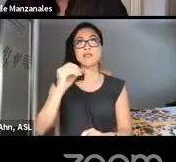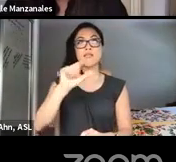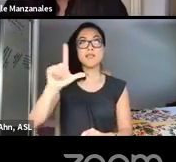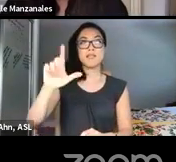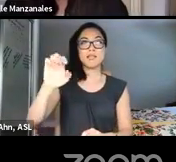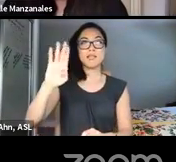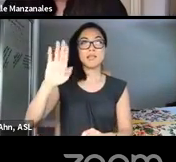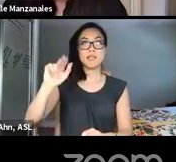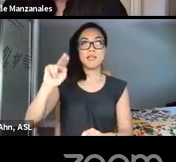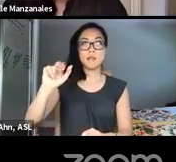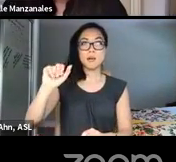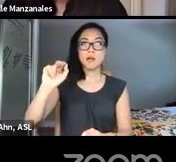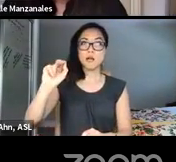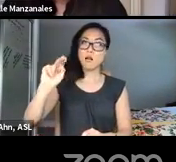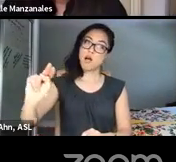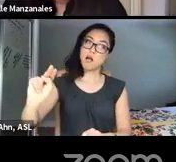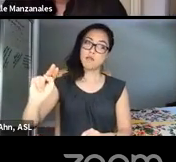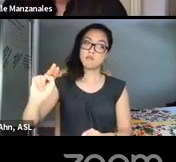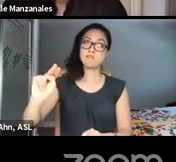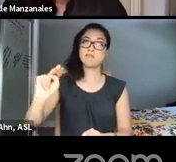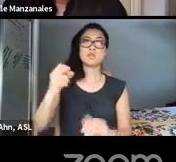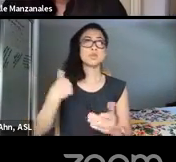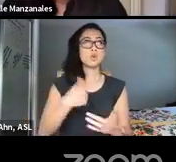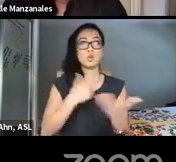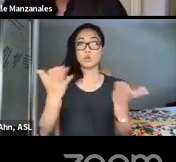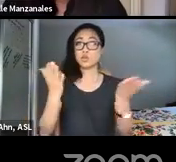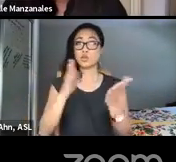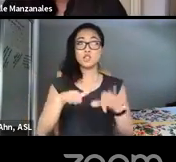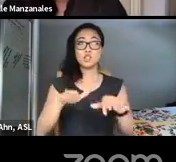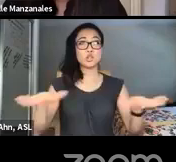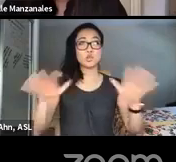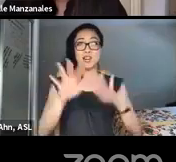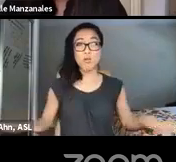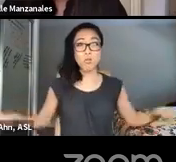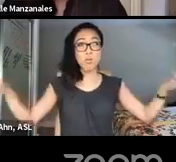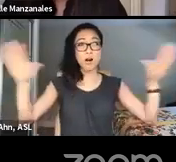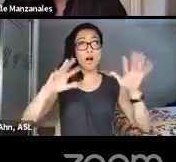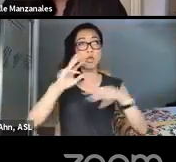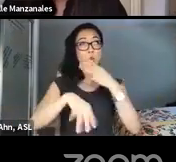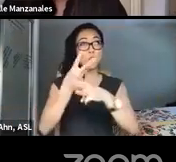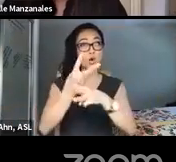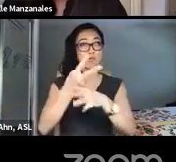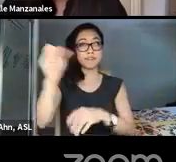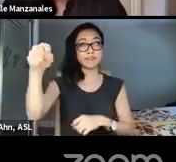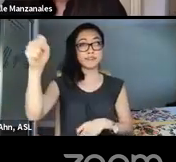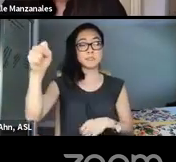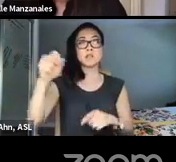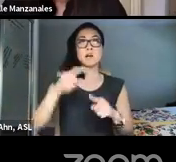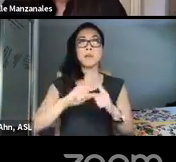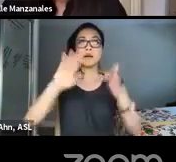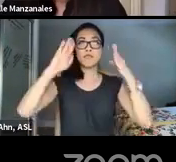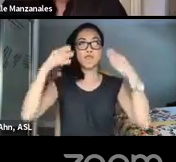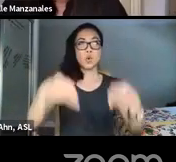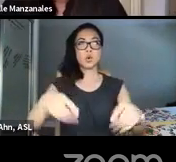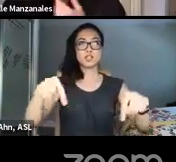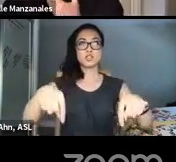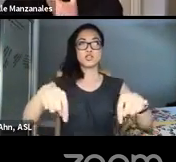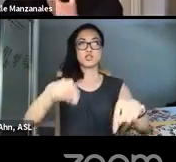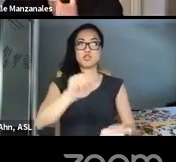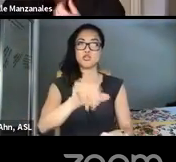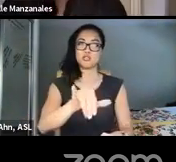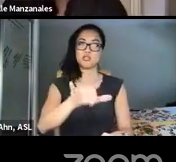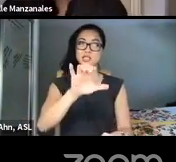dancer and on a normal day would have been working with over 6,500 children in the New